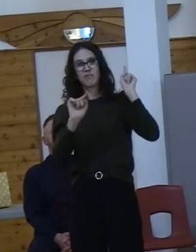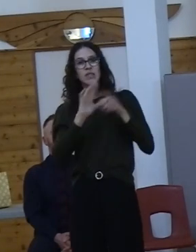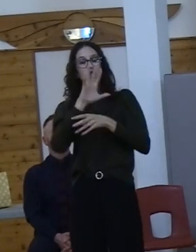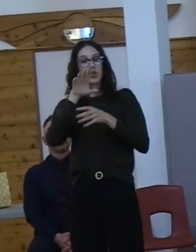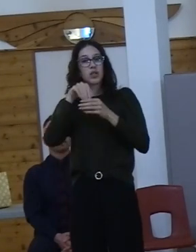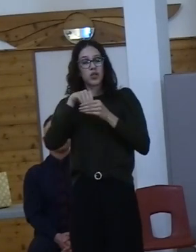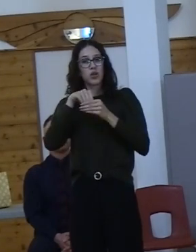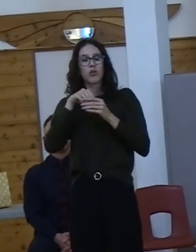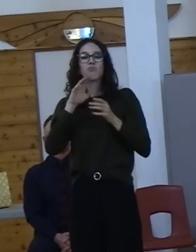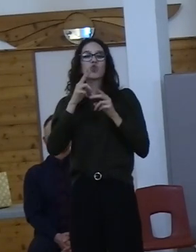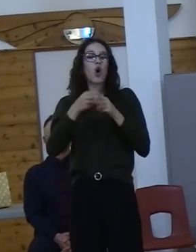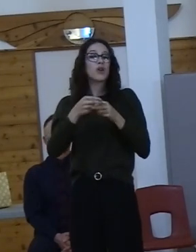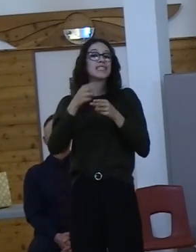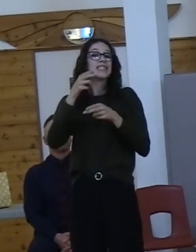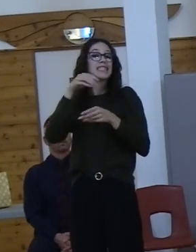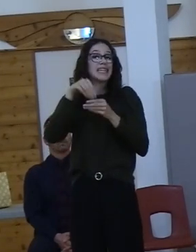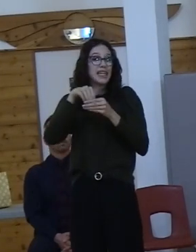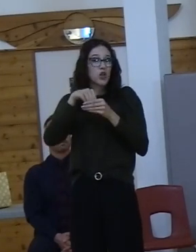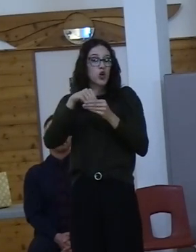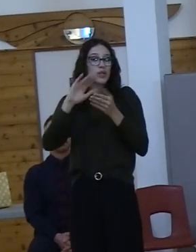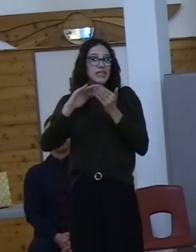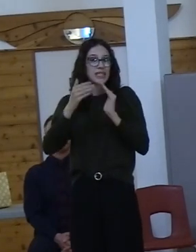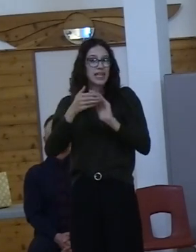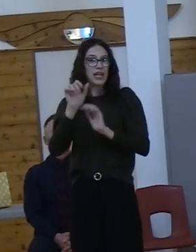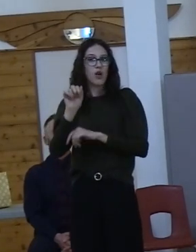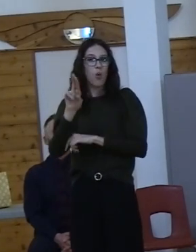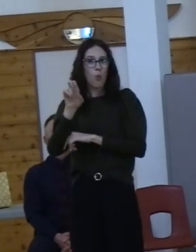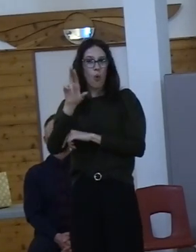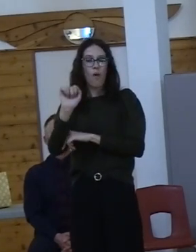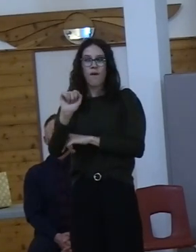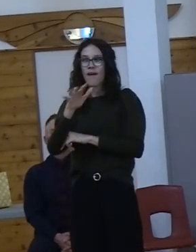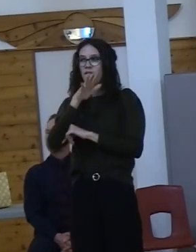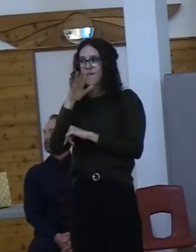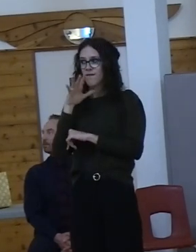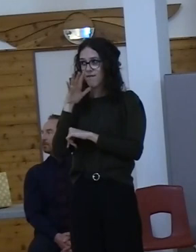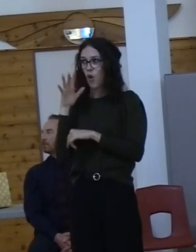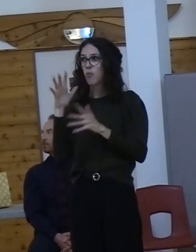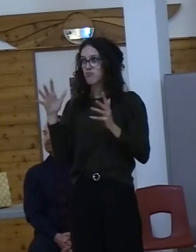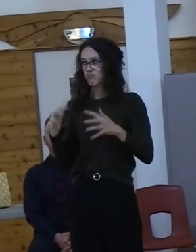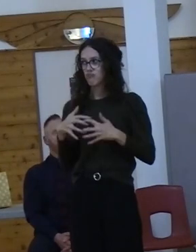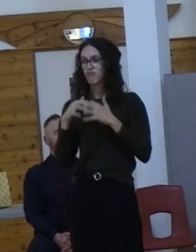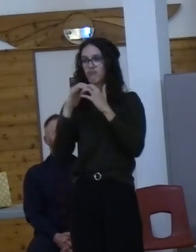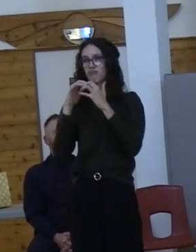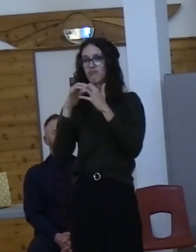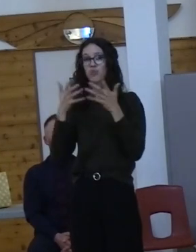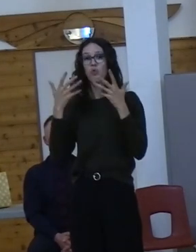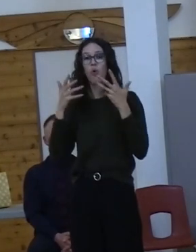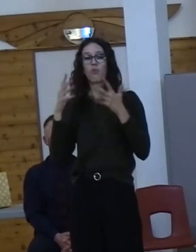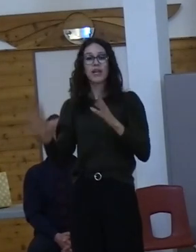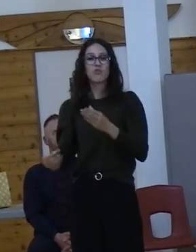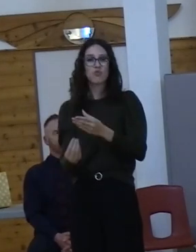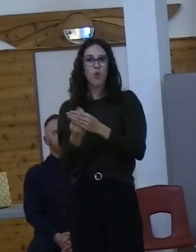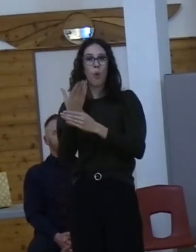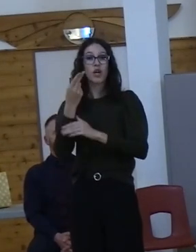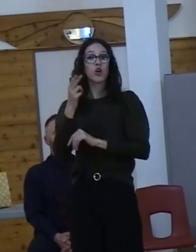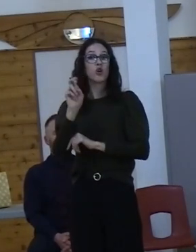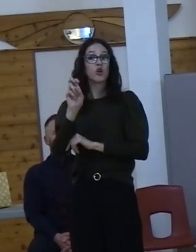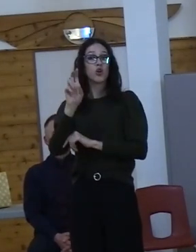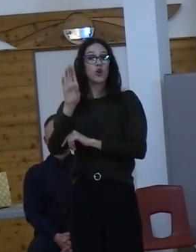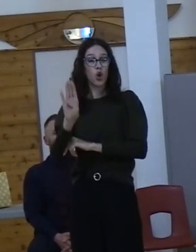So that's a new initiative coming up. They're already growing some herbs and community members get involved.